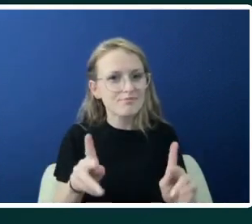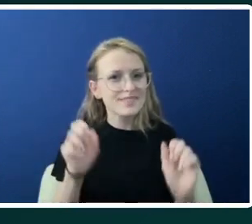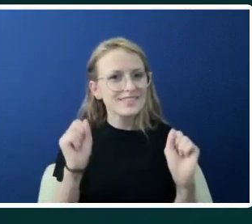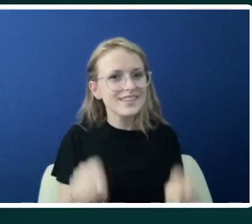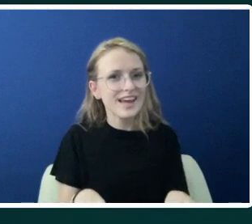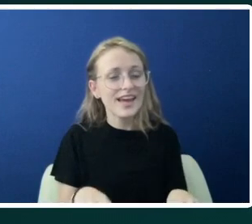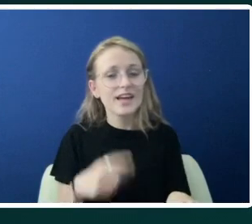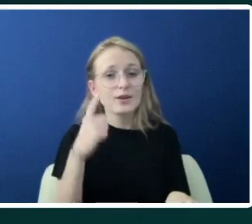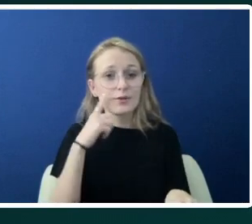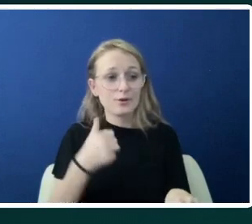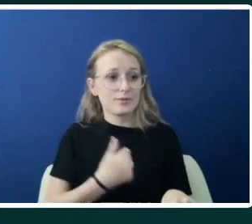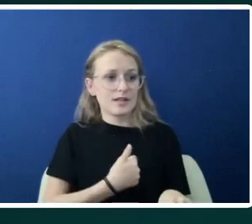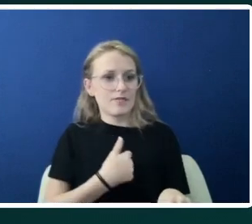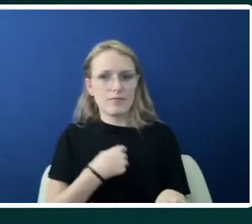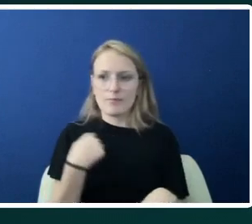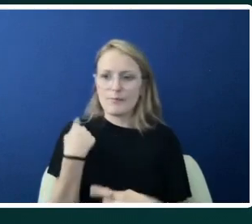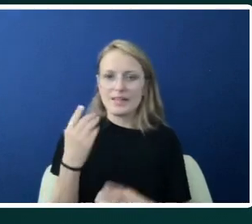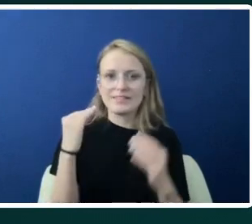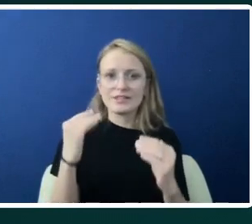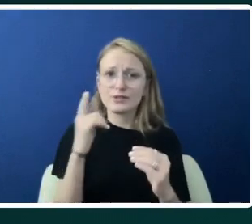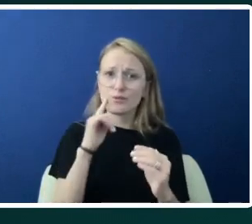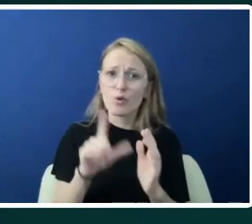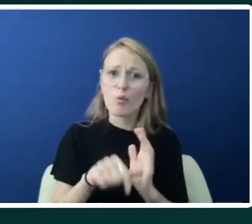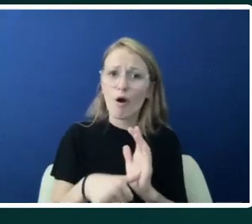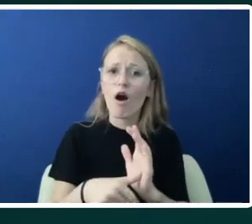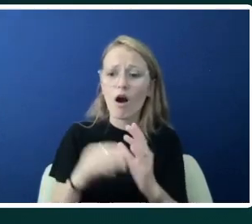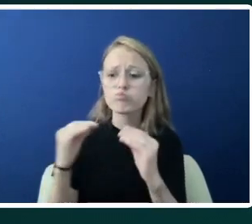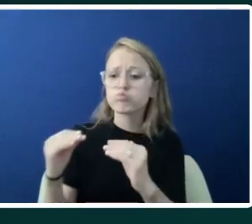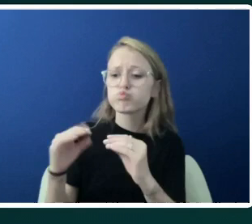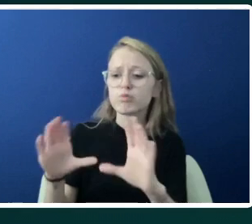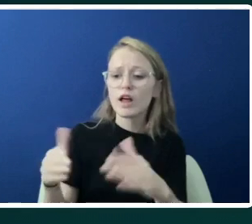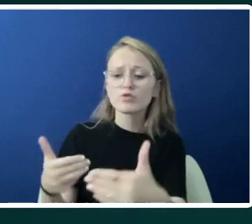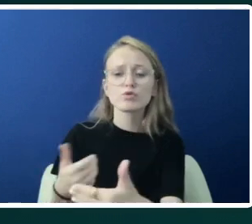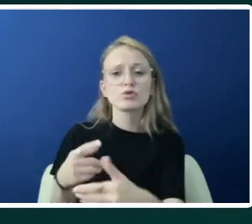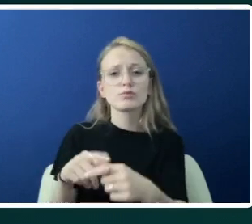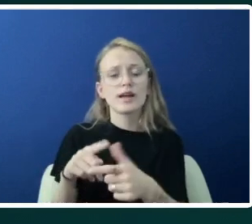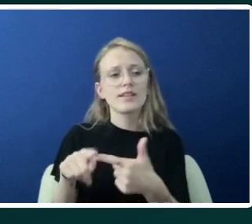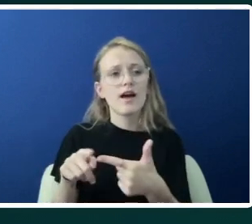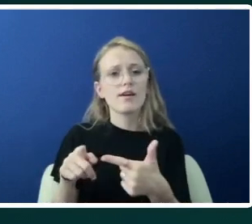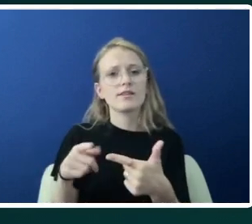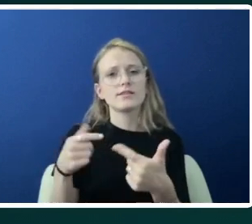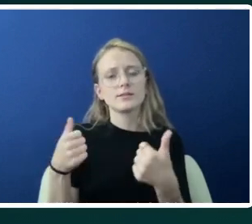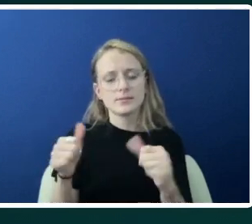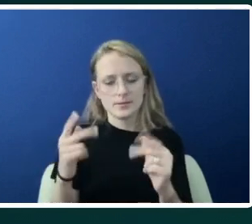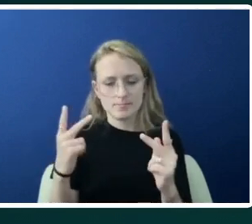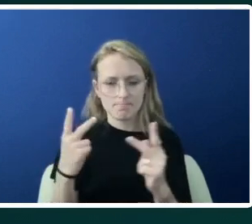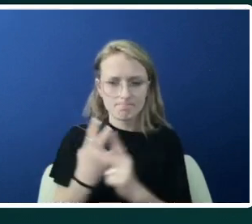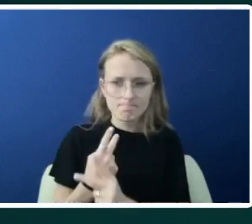teacher for a while in the classroom, then, you know, trying to figure out how to incorporate